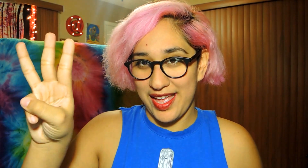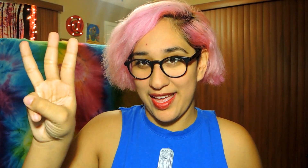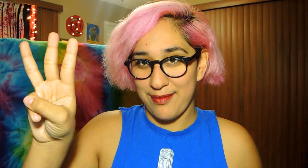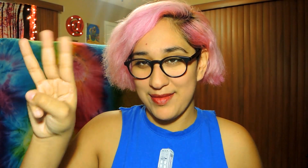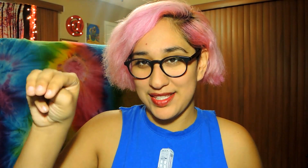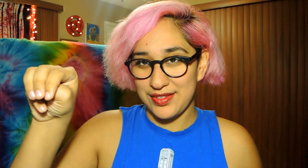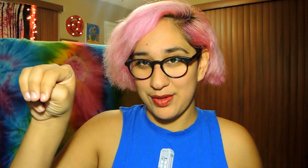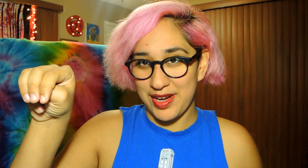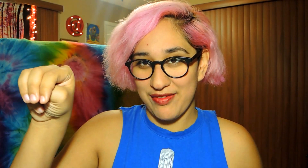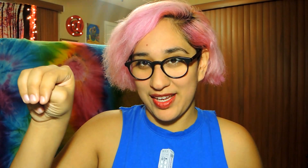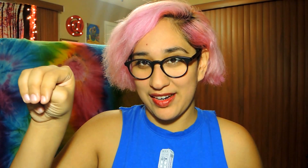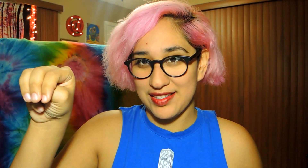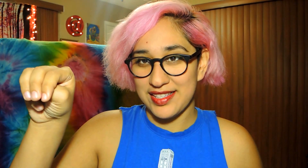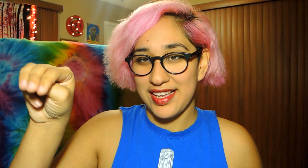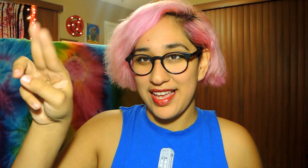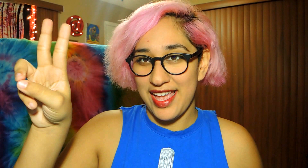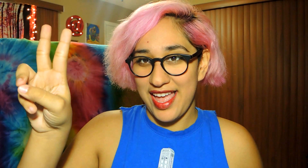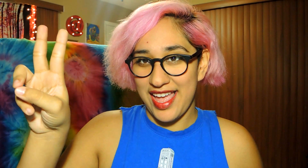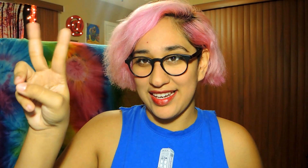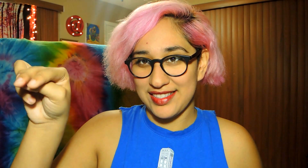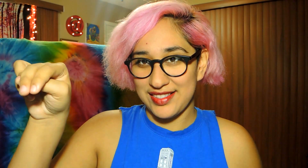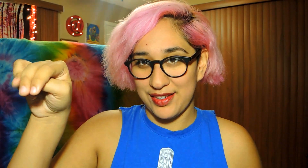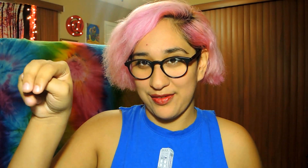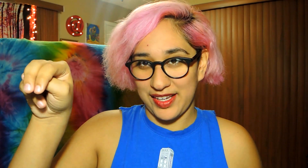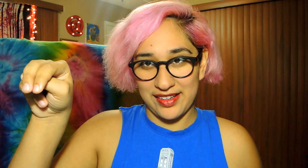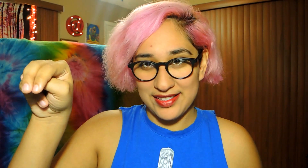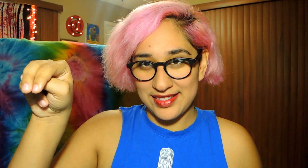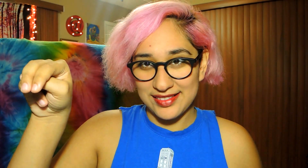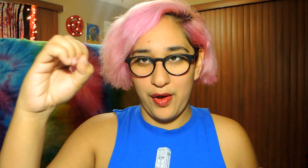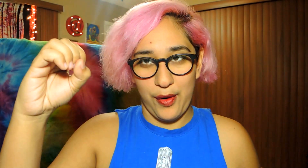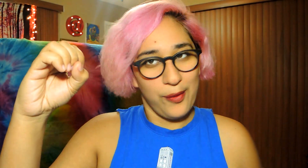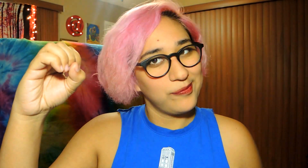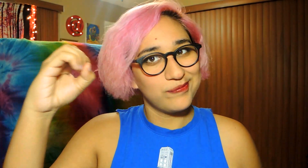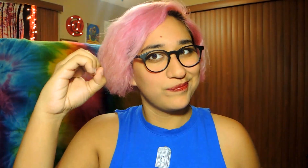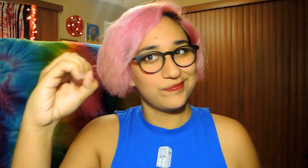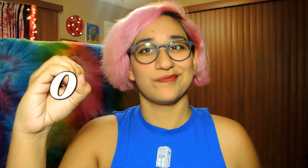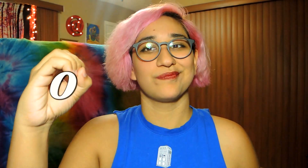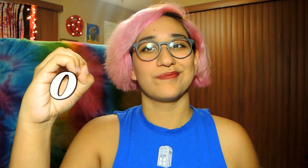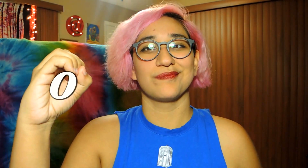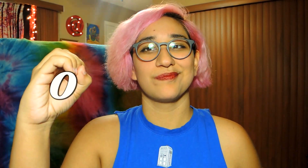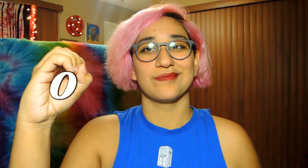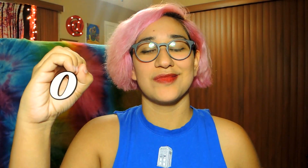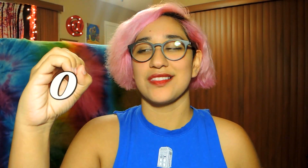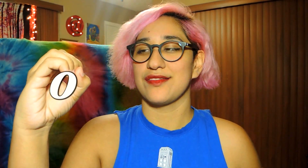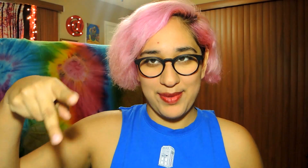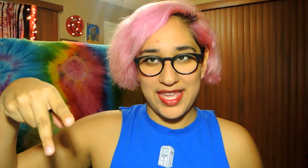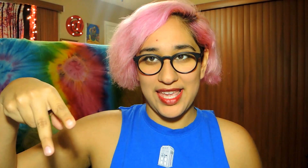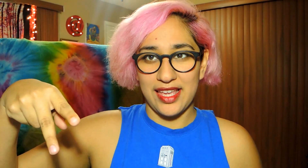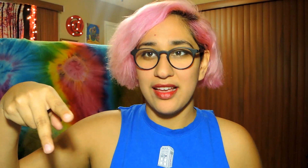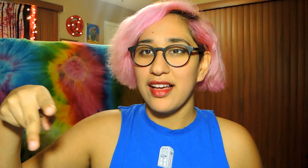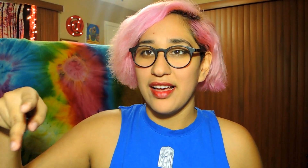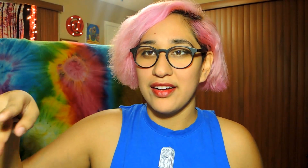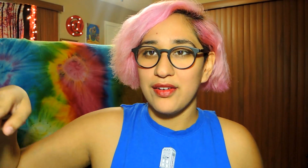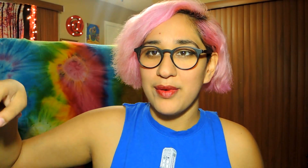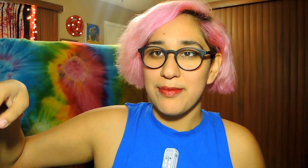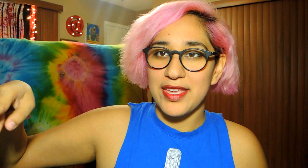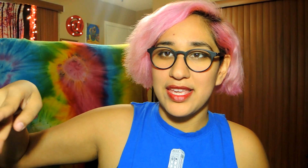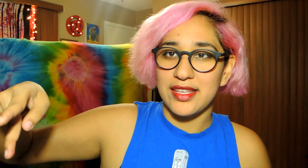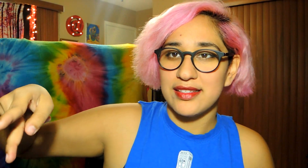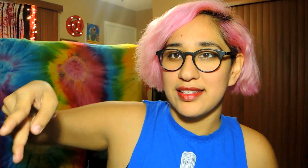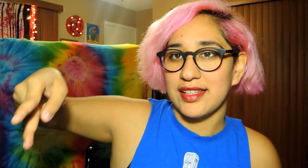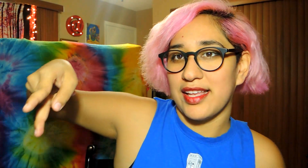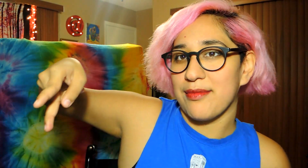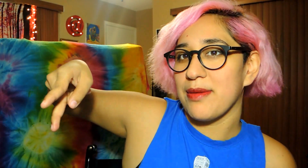"M" is three fingers and "N" is two fingers. "O", "P", I don't know why "P" is like that,